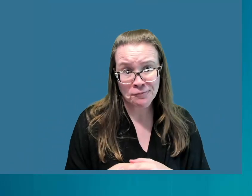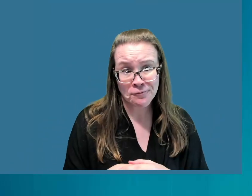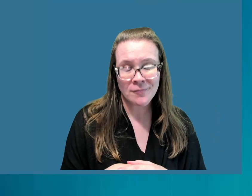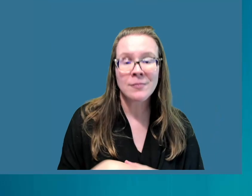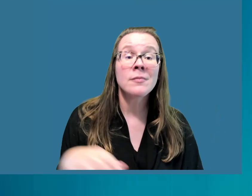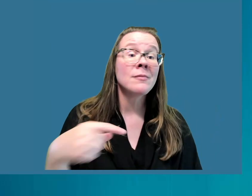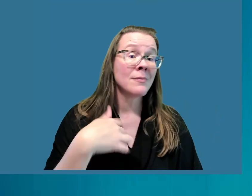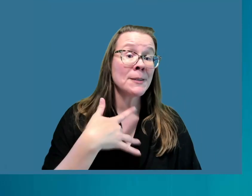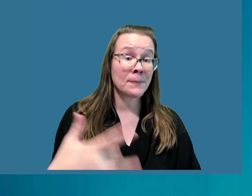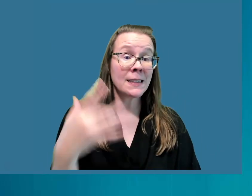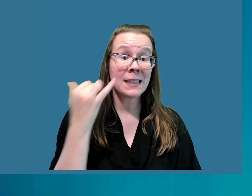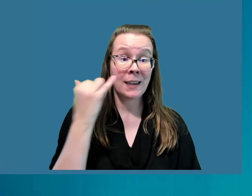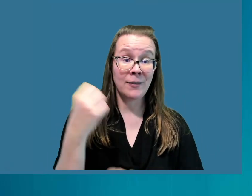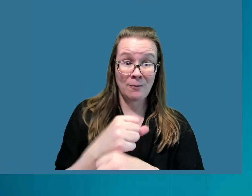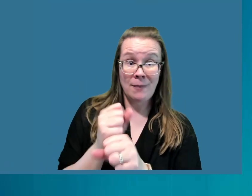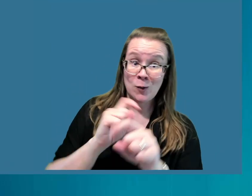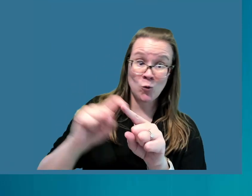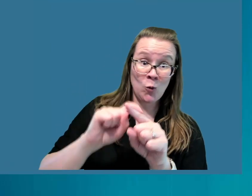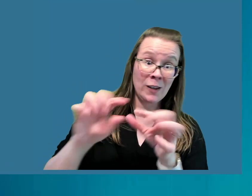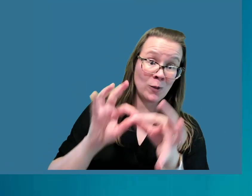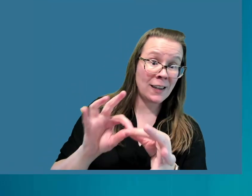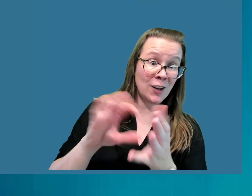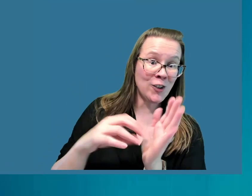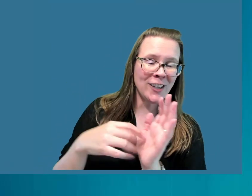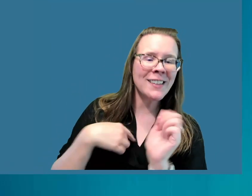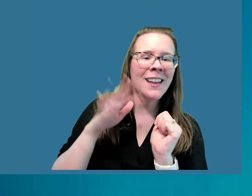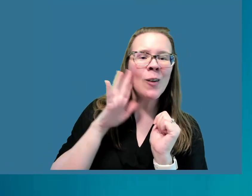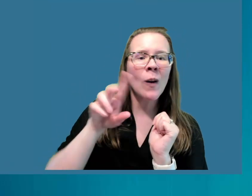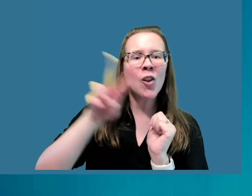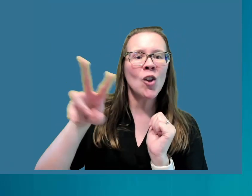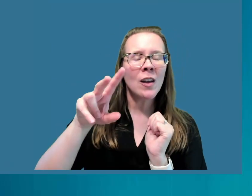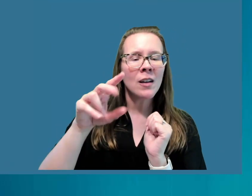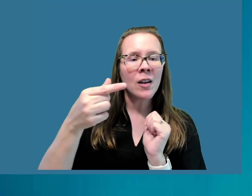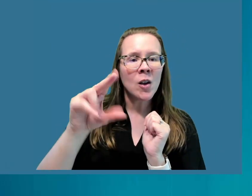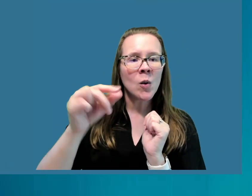Anytime I'm doing a theme for cookies, I will do a Google image search or a Pinterest search and